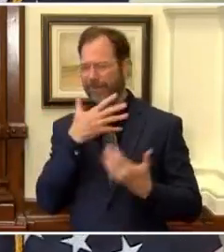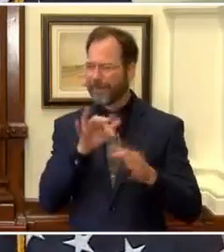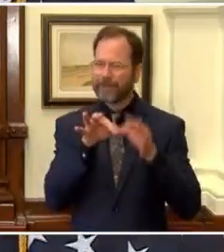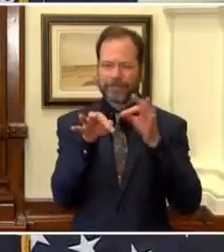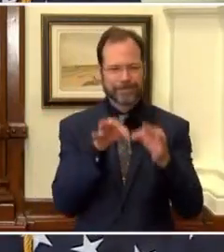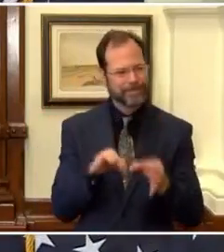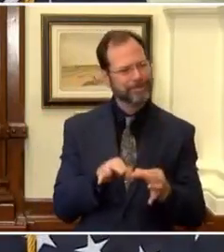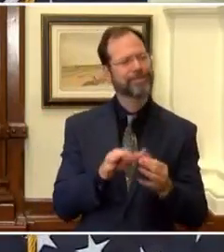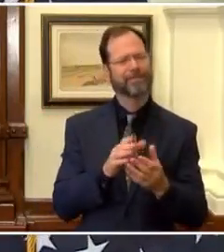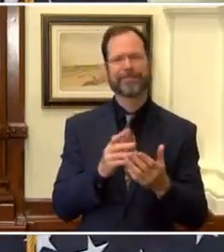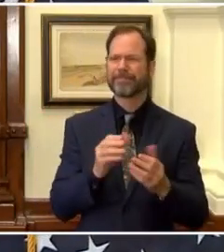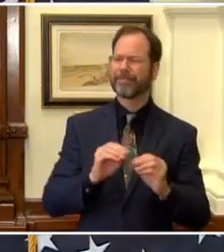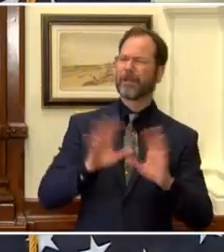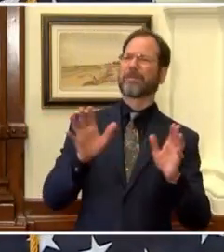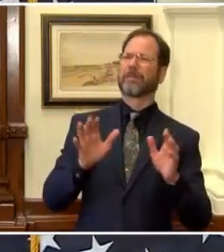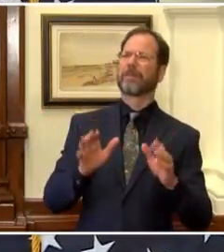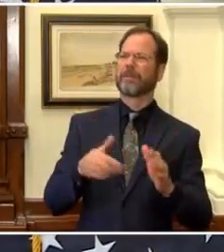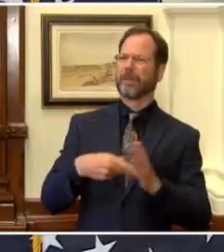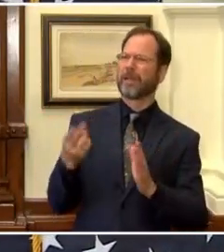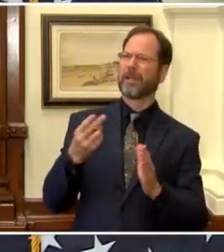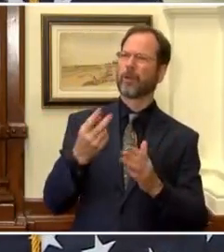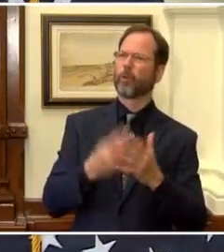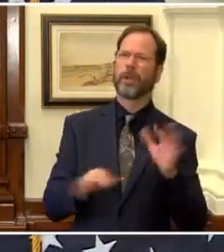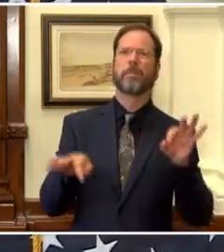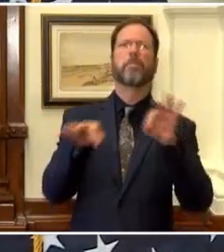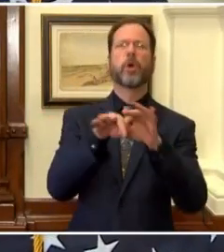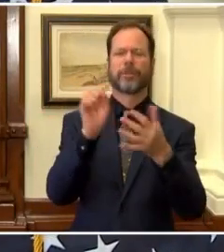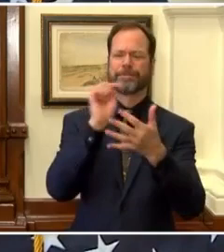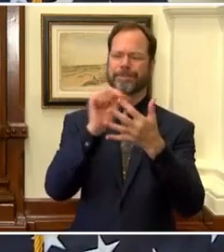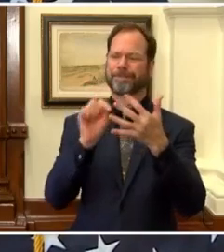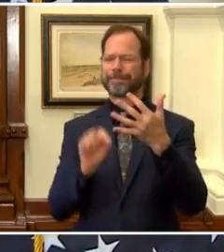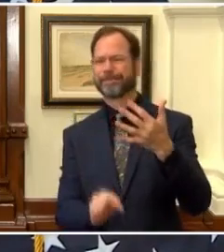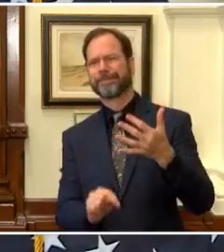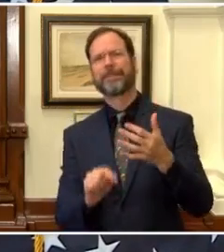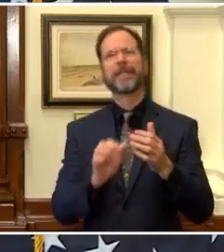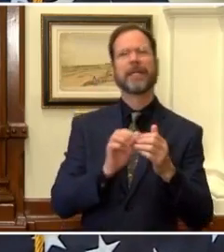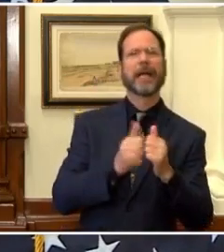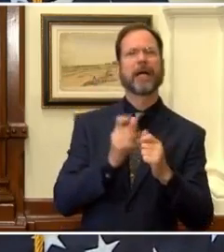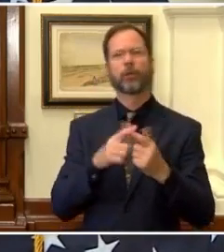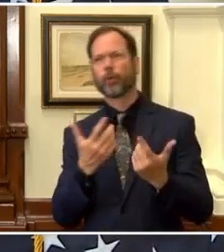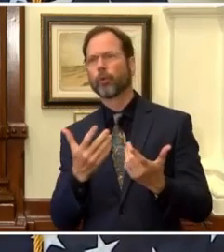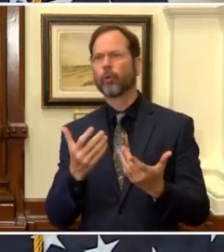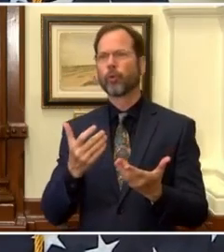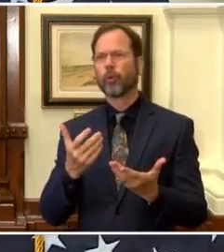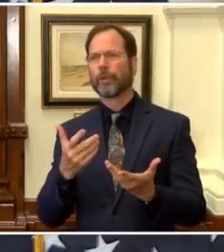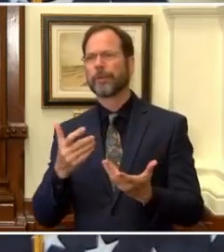LEADERSHIP ON THIS. I THINK THE COMMISSIONER AND GOVERNOR SPOKE ELOQUENTLY ABOUT